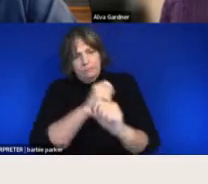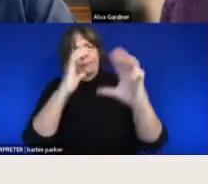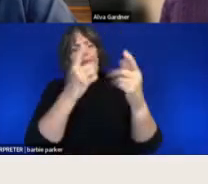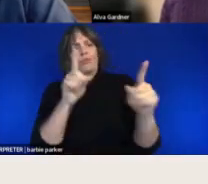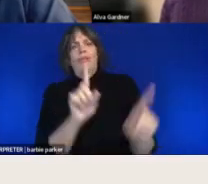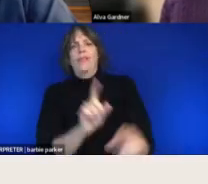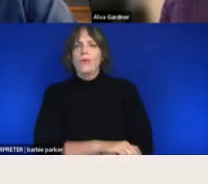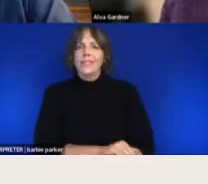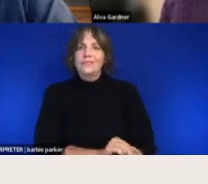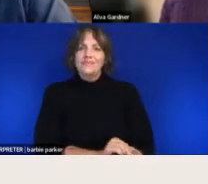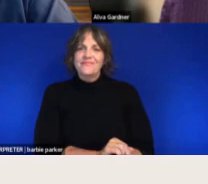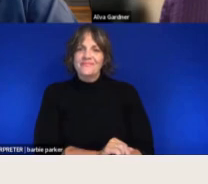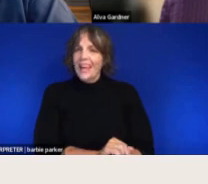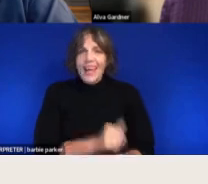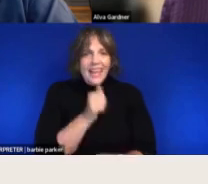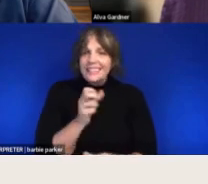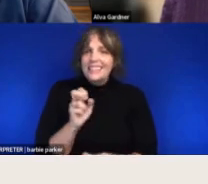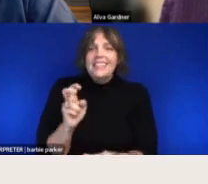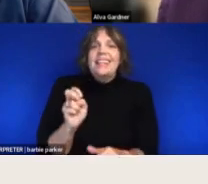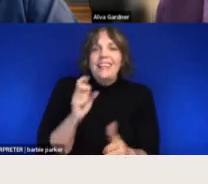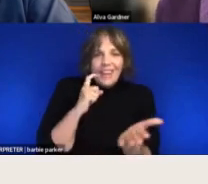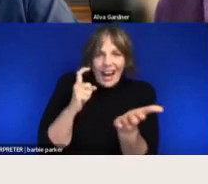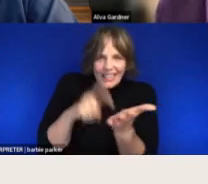what the person wants. How about we look at something like this,